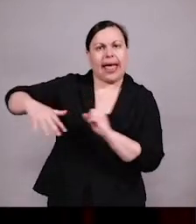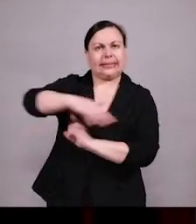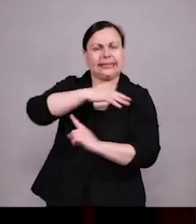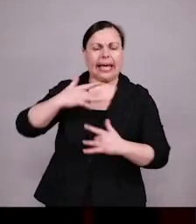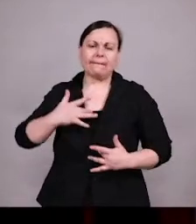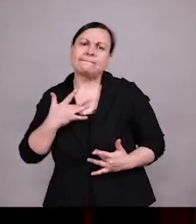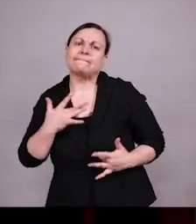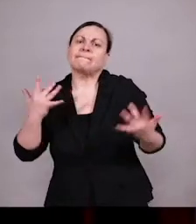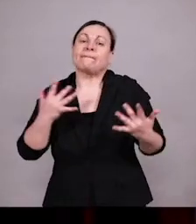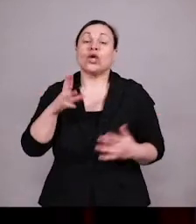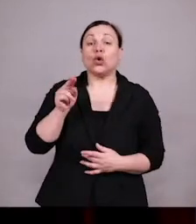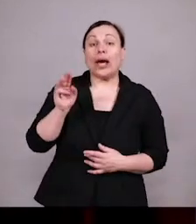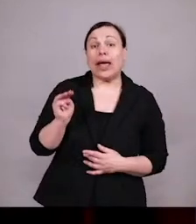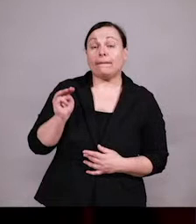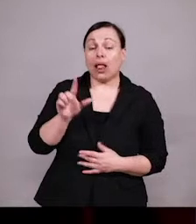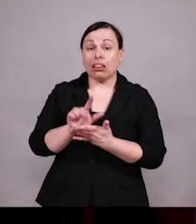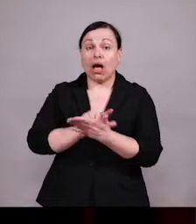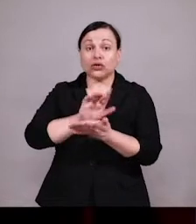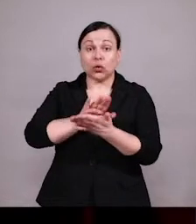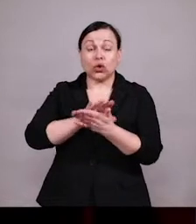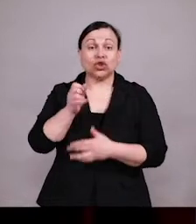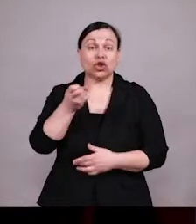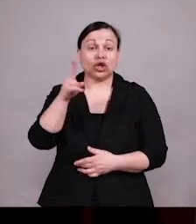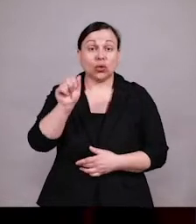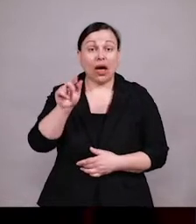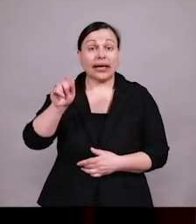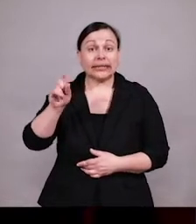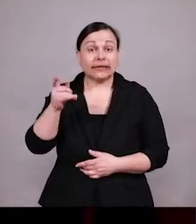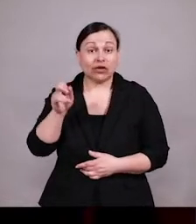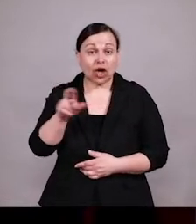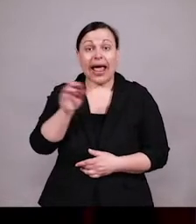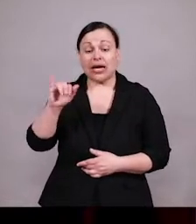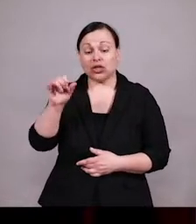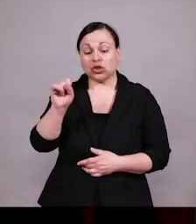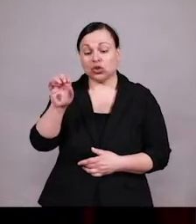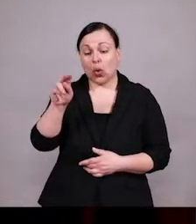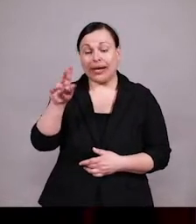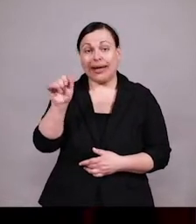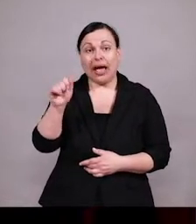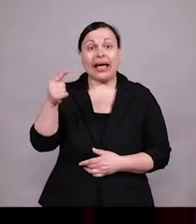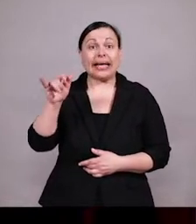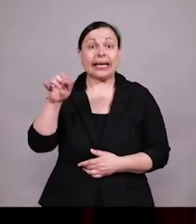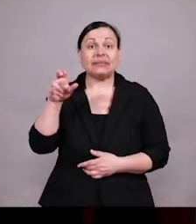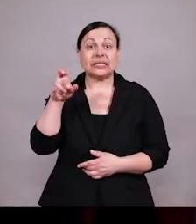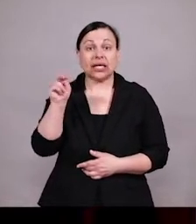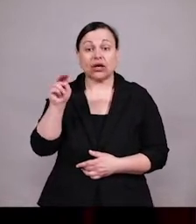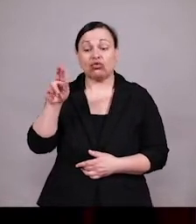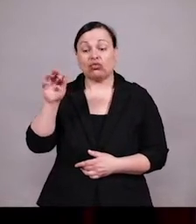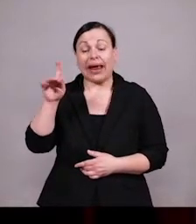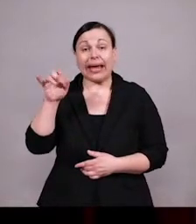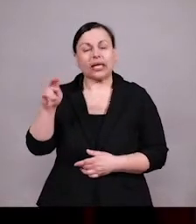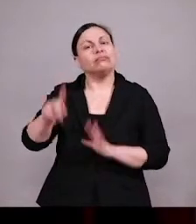UNM School of Law professors Joshua Kastenberg and Sonya Gibson-Rankin have appeared on BBC World